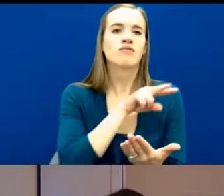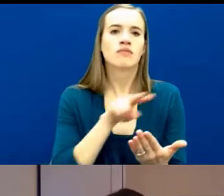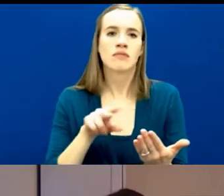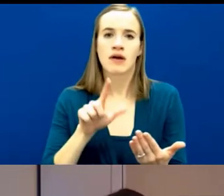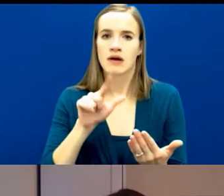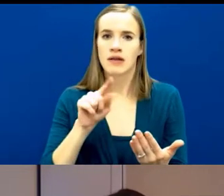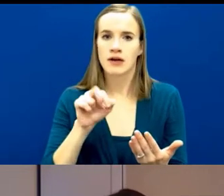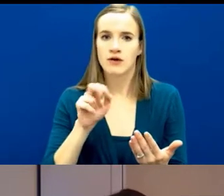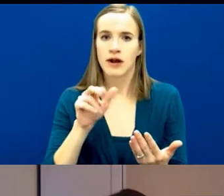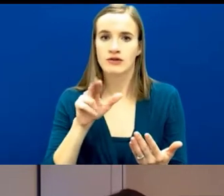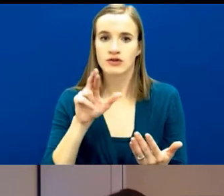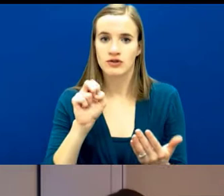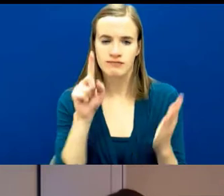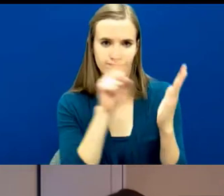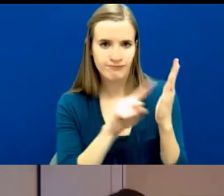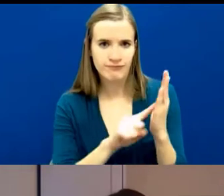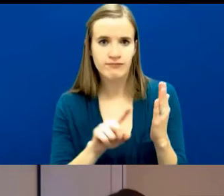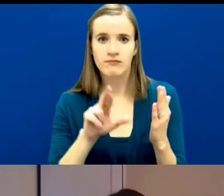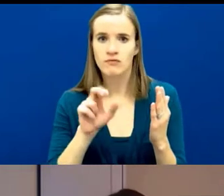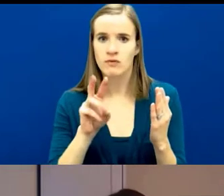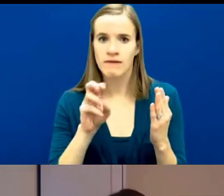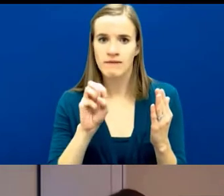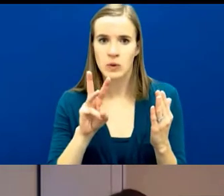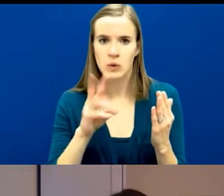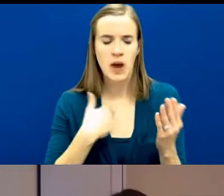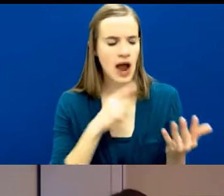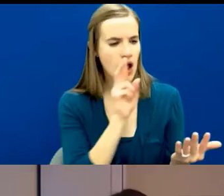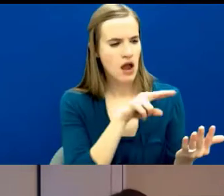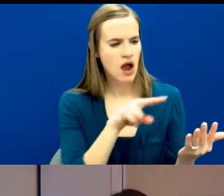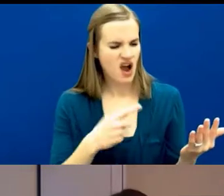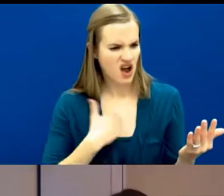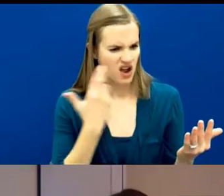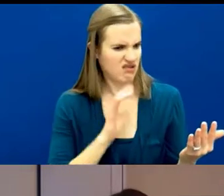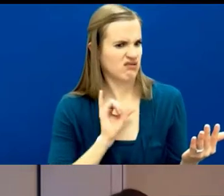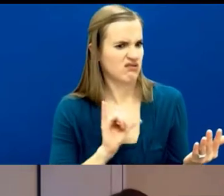pretty shocked at how little representation there was. There are some